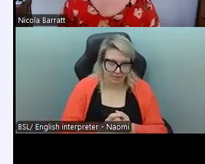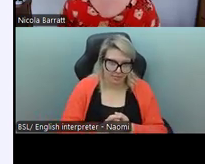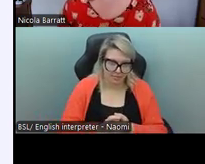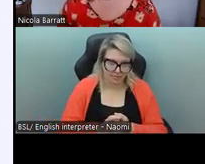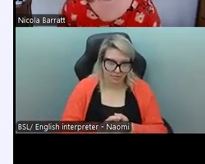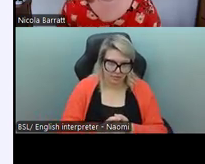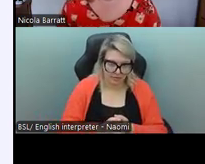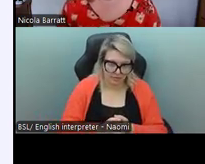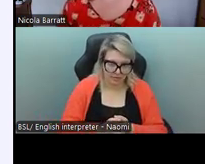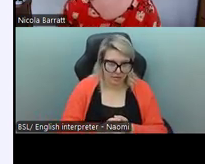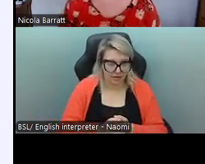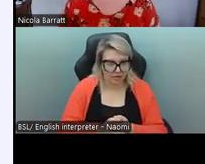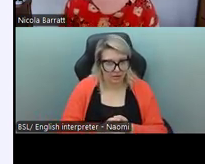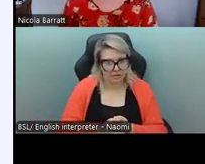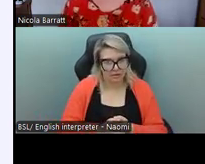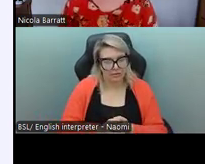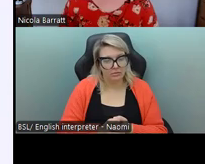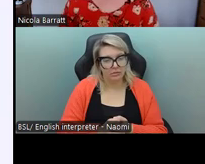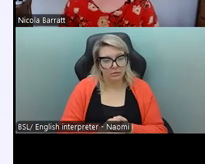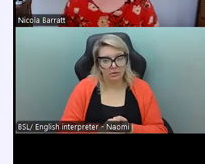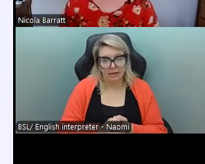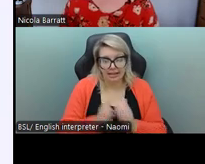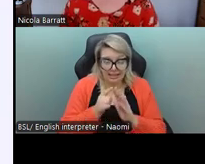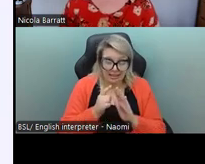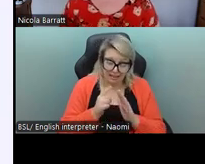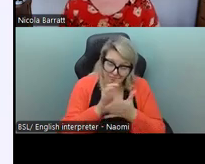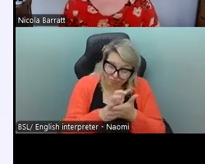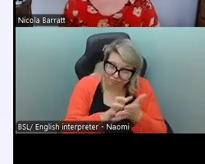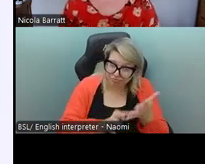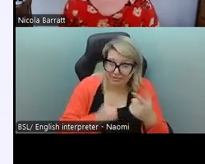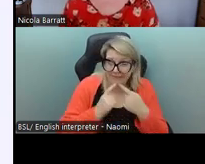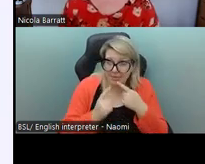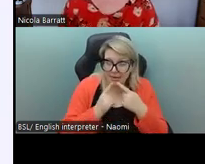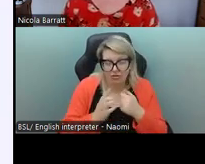Dense information is more likely to be saved for people to come back to.